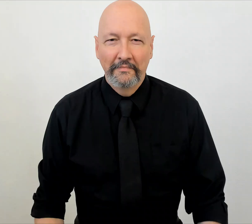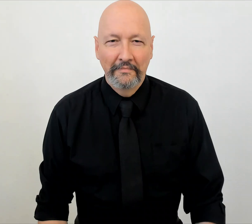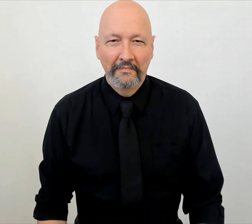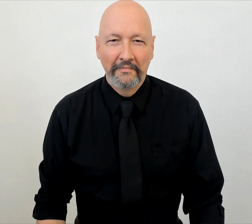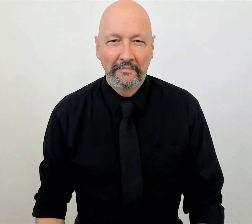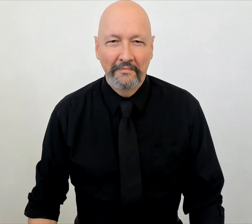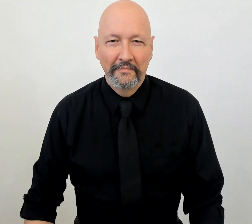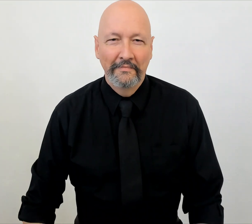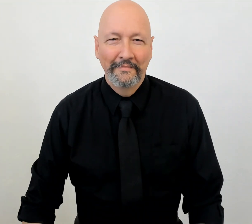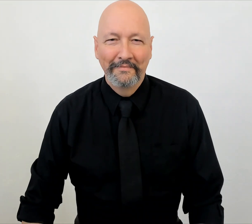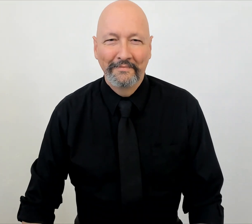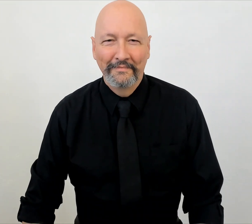Last night I had a dream that I weighed less than a 1000th of a gram